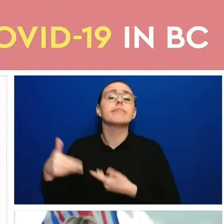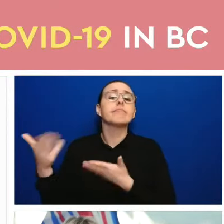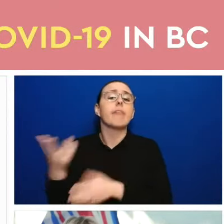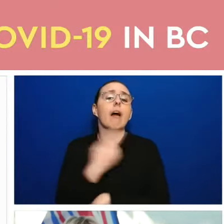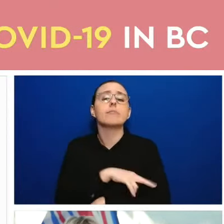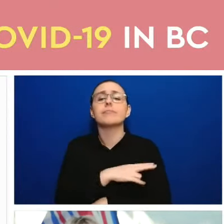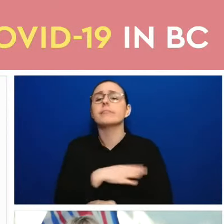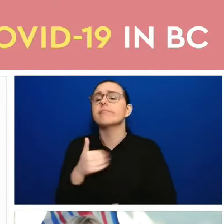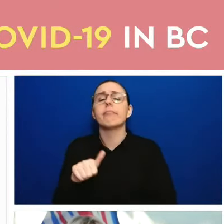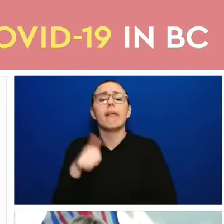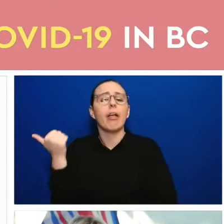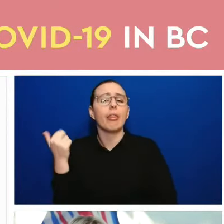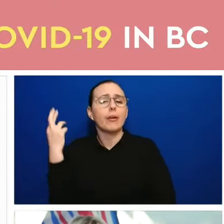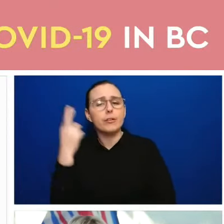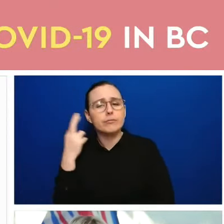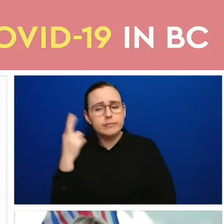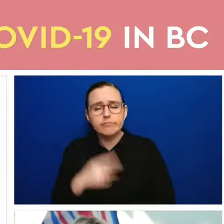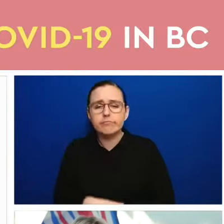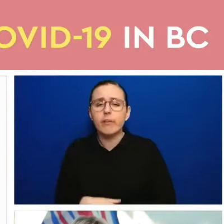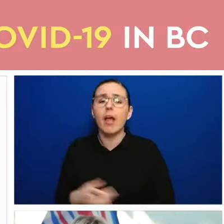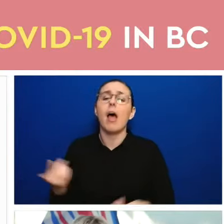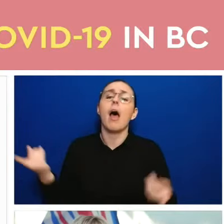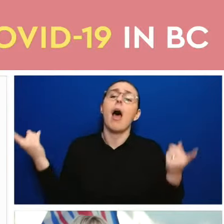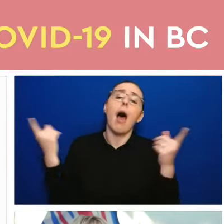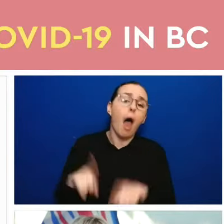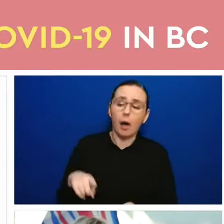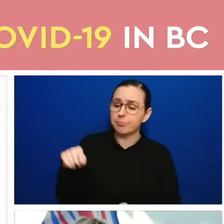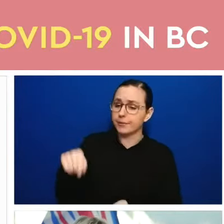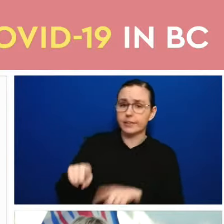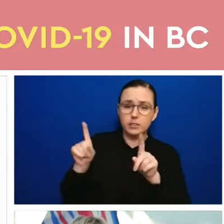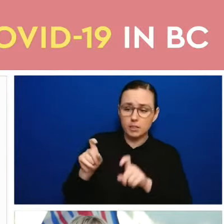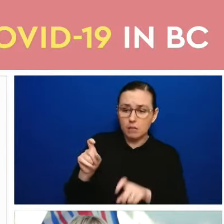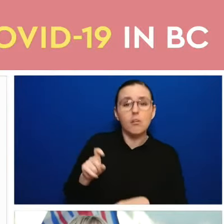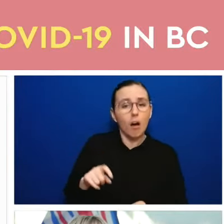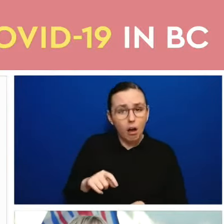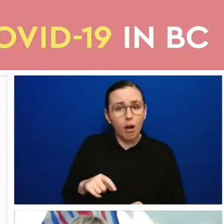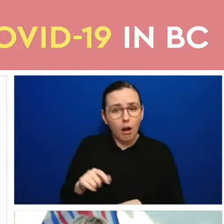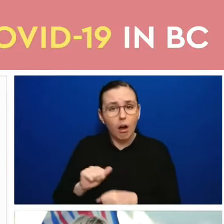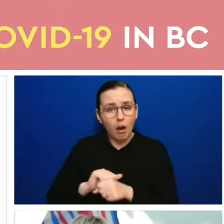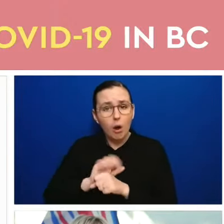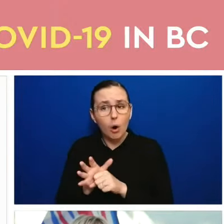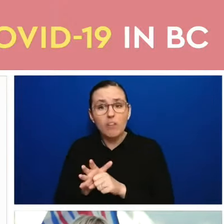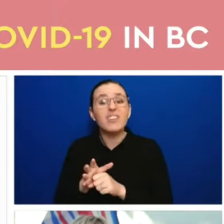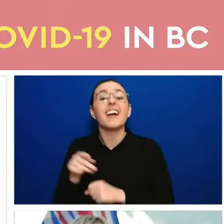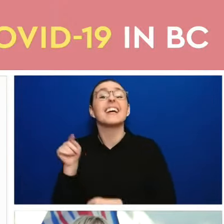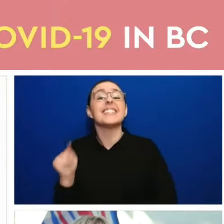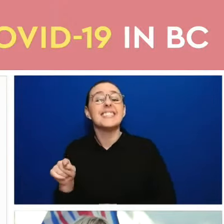So that's important for us to know this issue of people who are admitted to hospital with other diagnoses and test